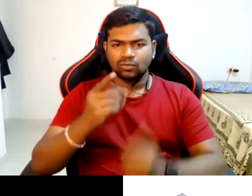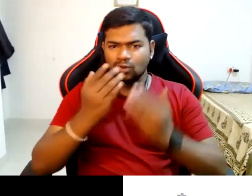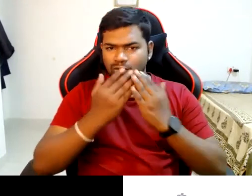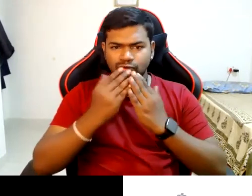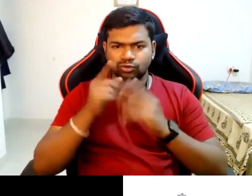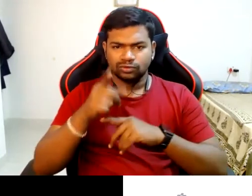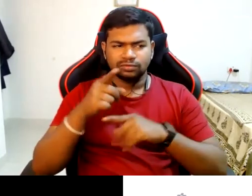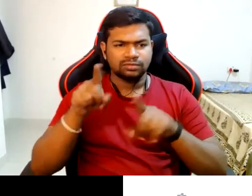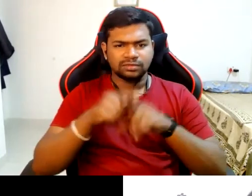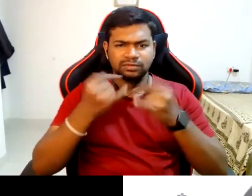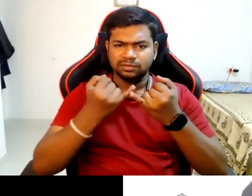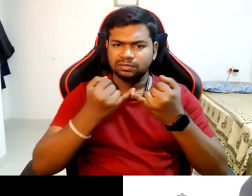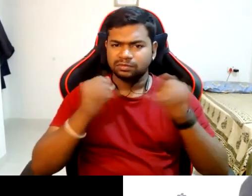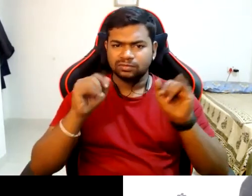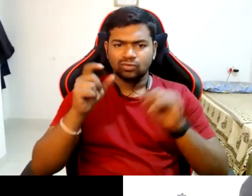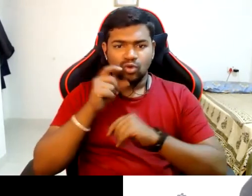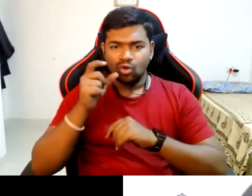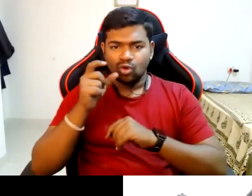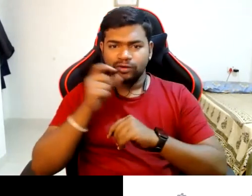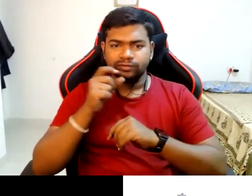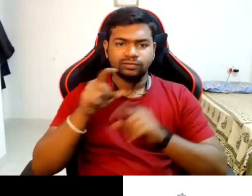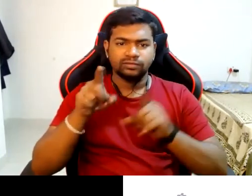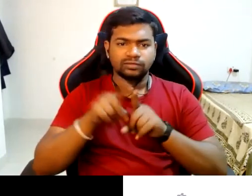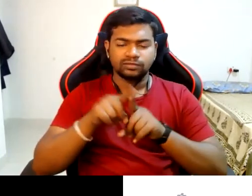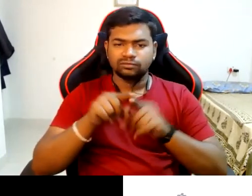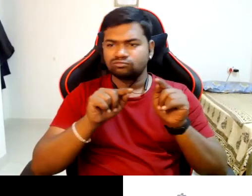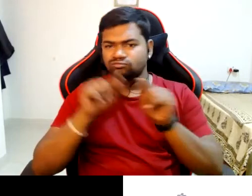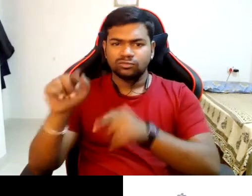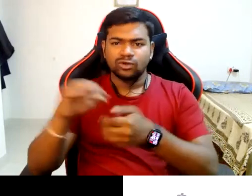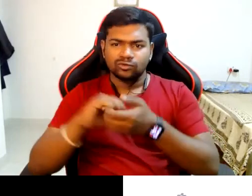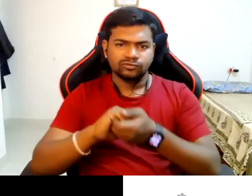but college life,i was entirely depend on my friends.